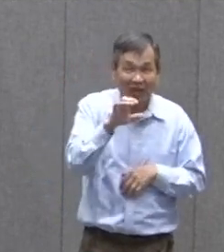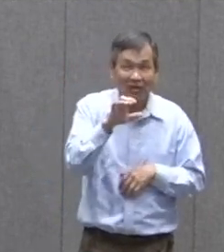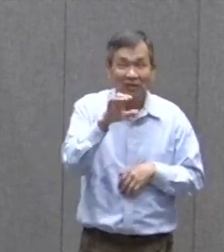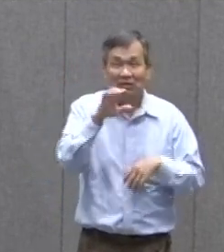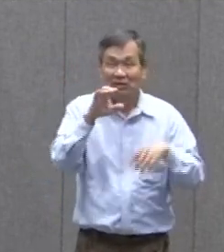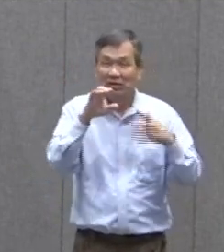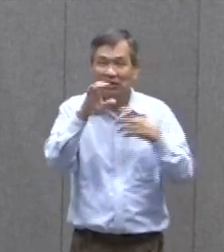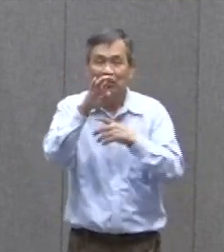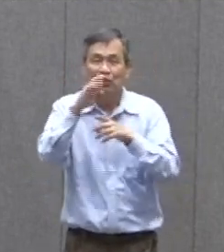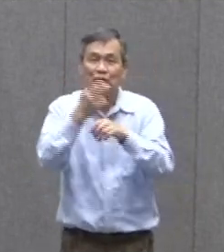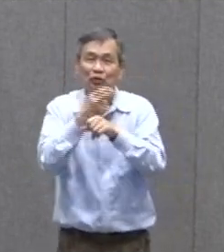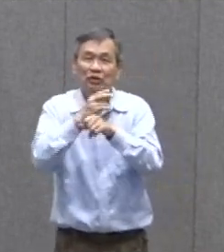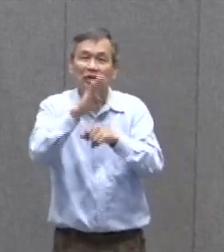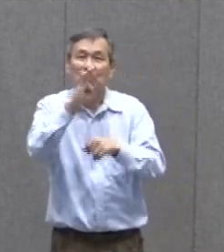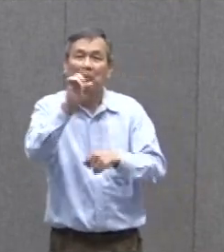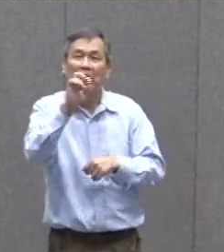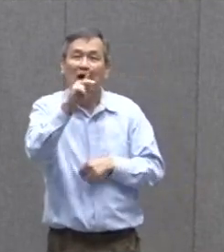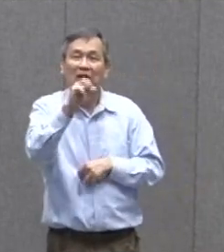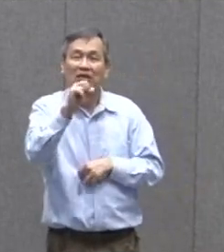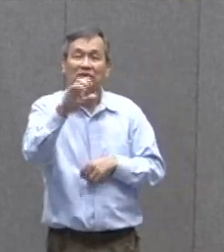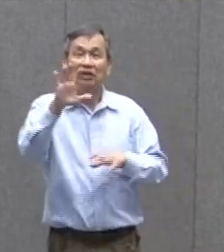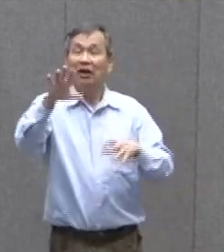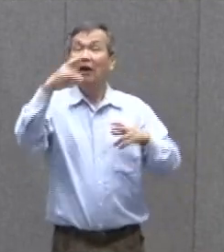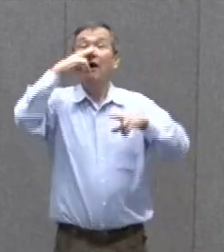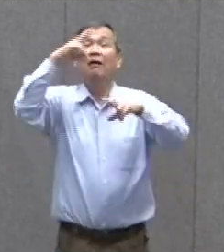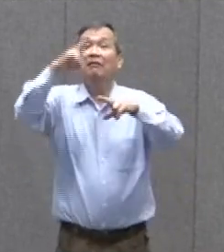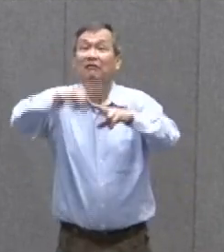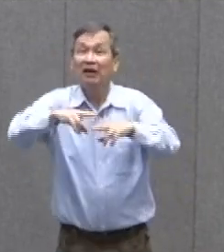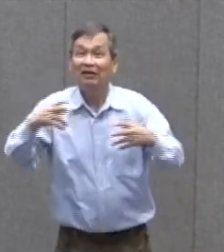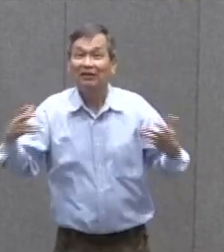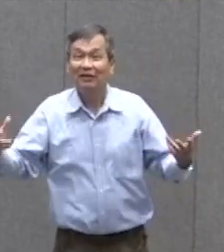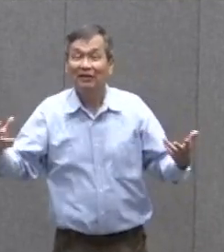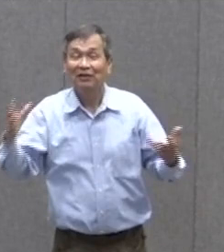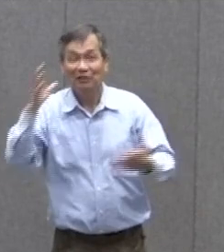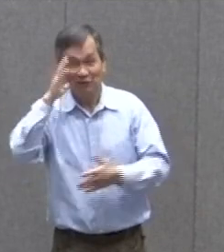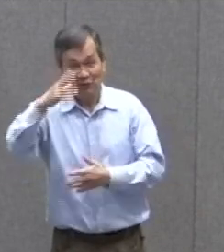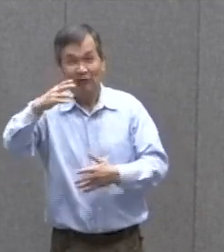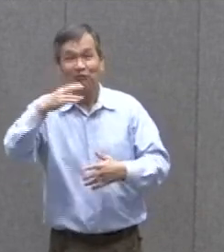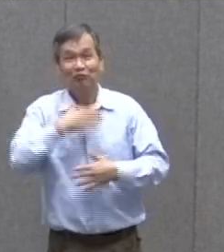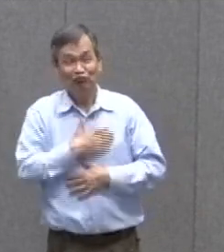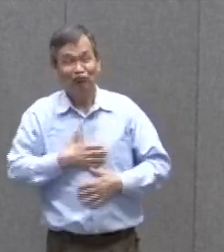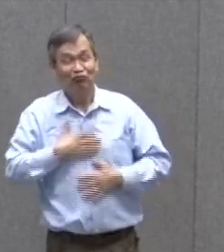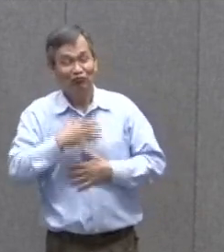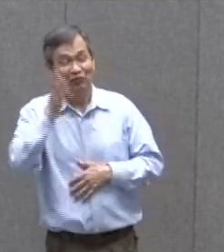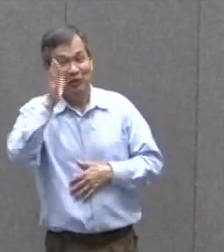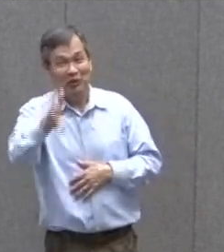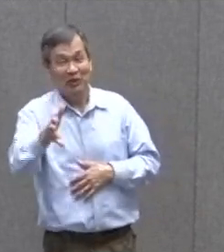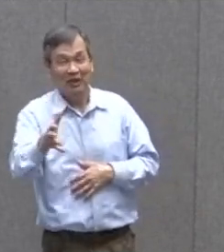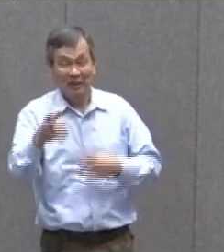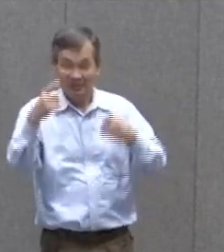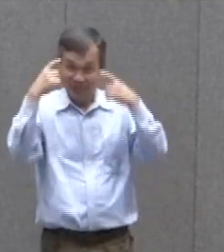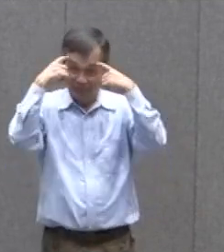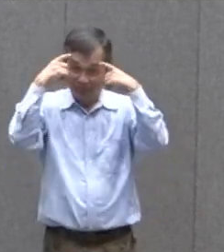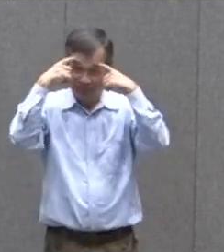So have fun playing Memory. I know you're going to love it as much as me. It will make you a stronger mathematician,